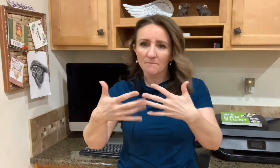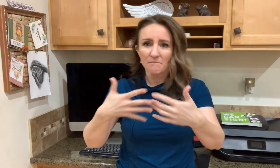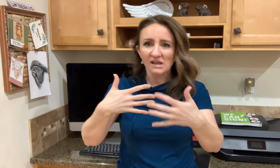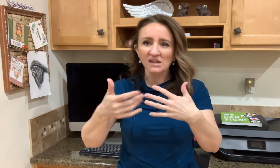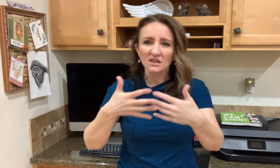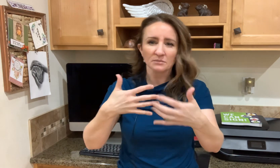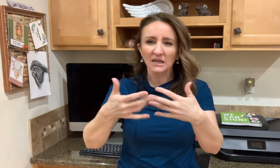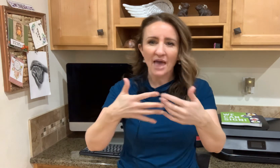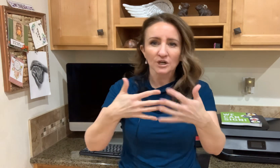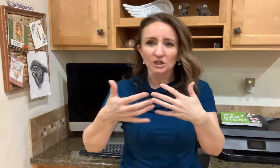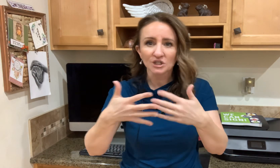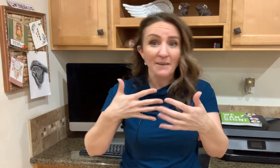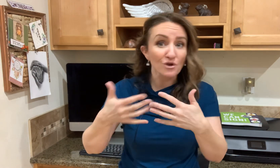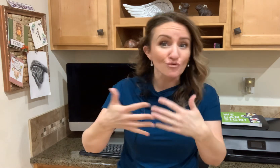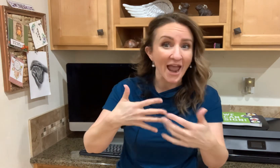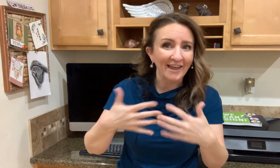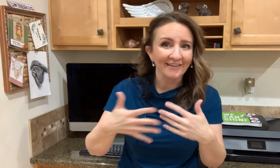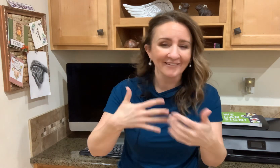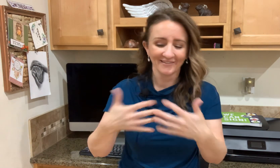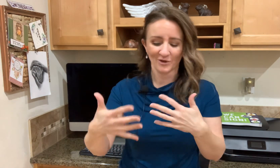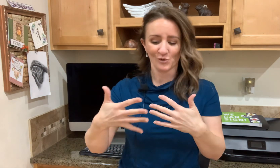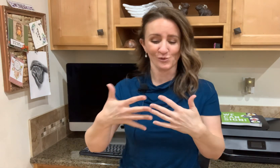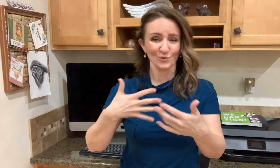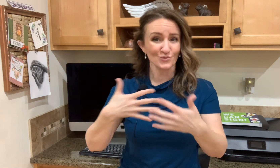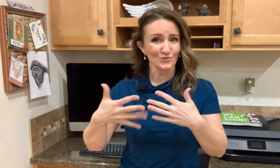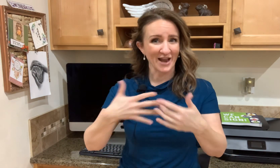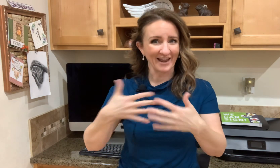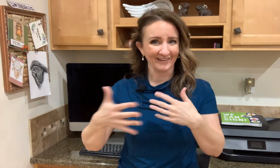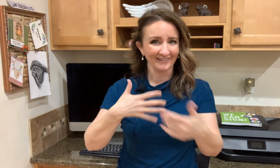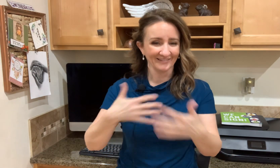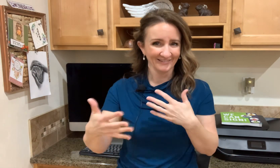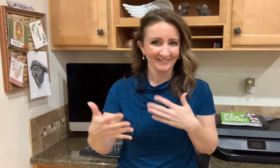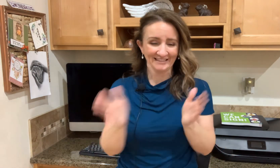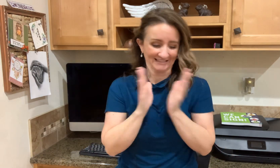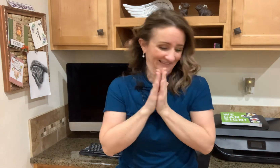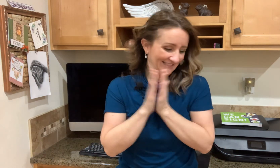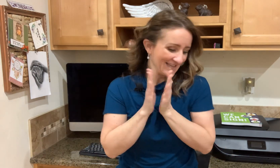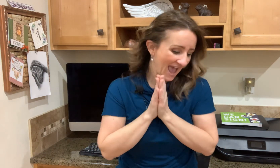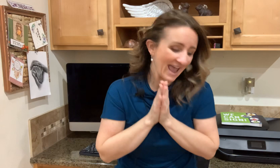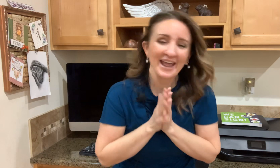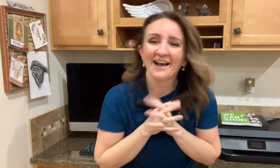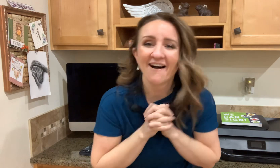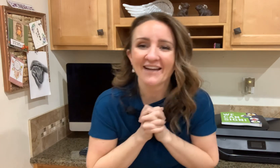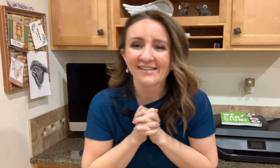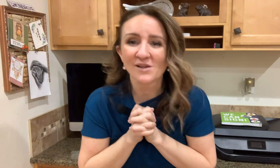mixing them together to make gray. So, gray. Hey alright so